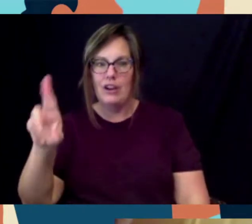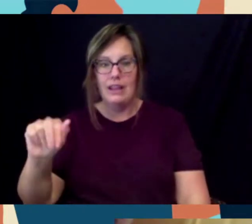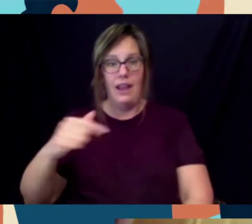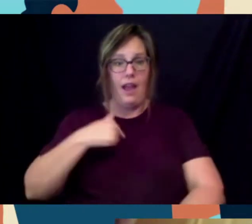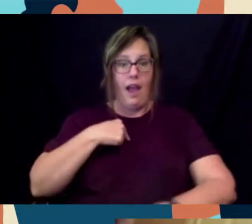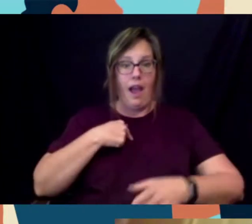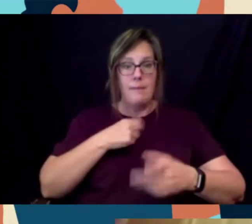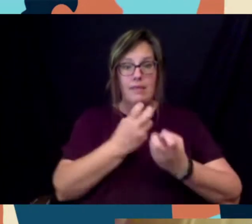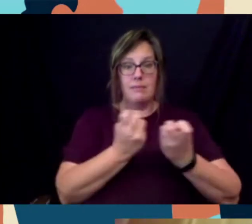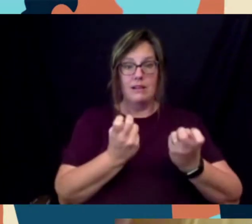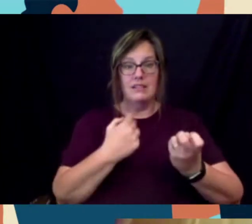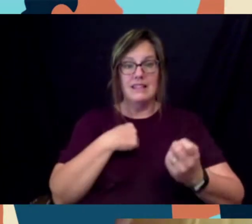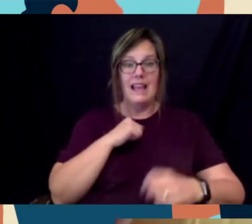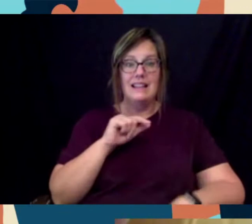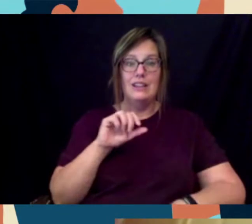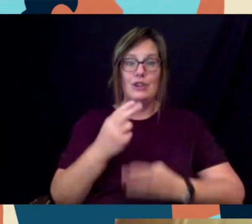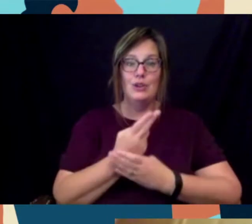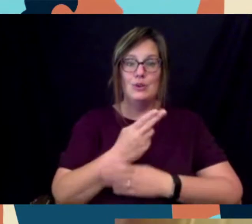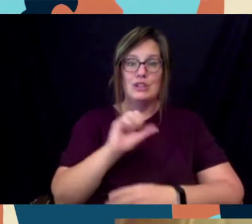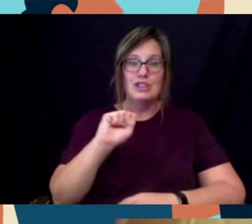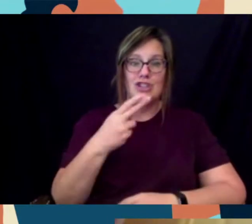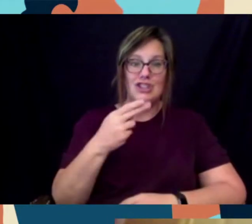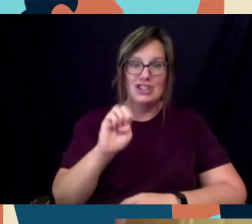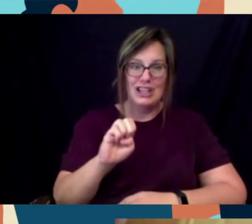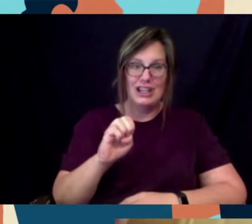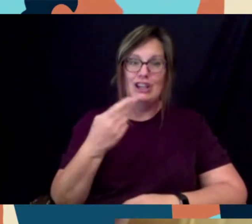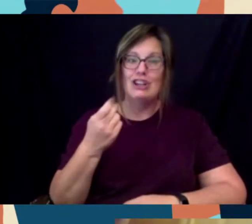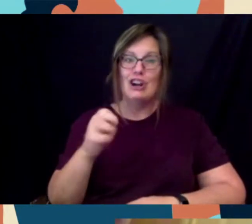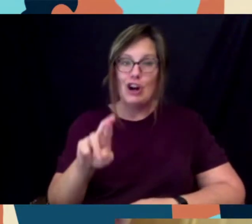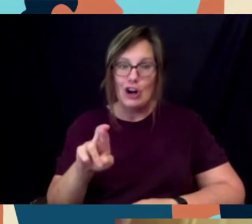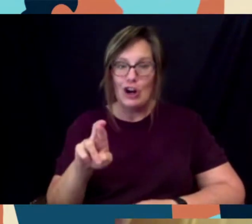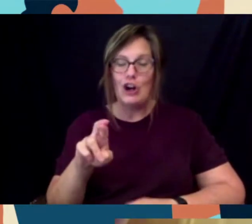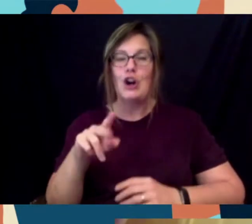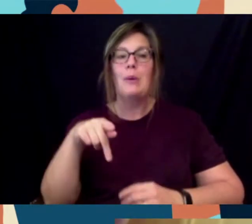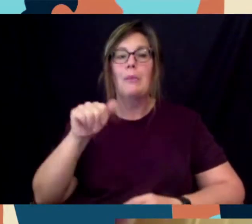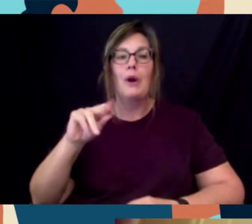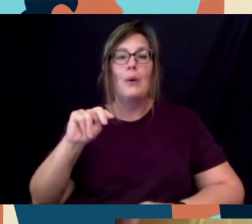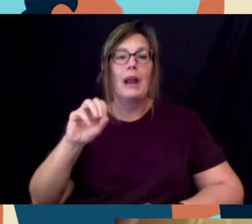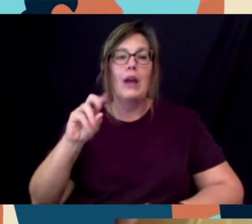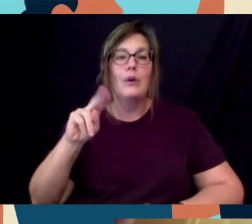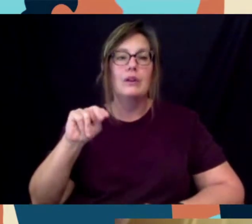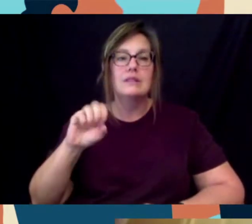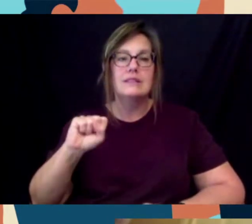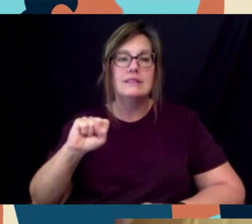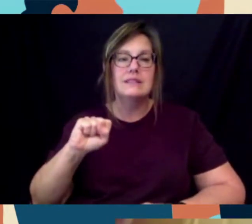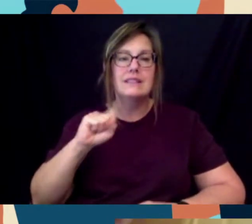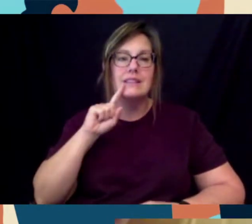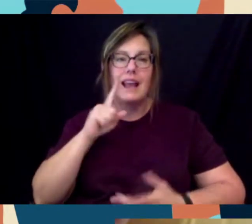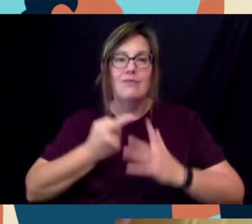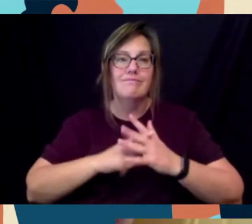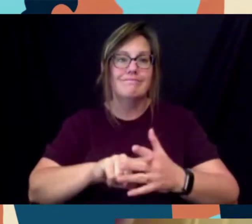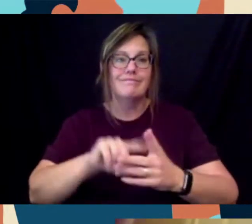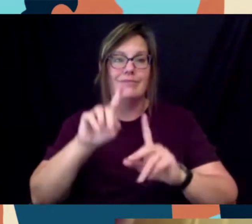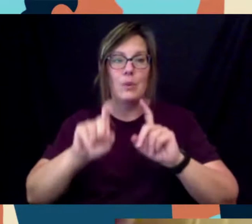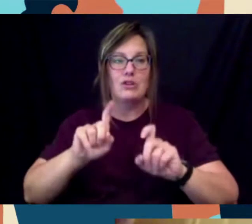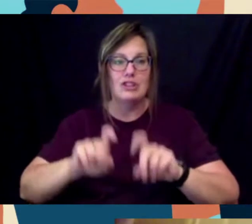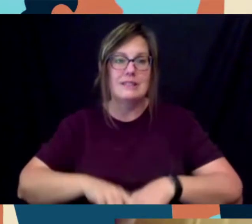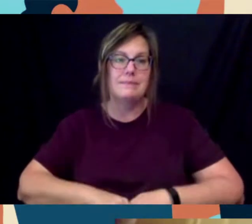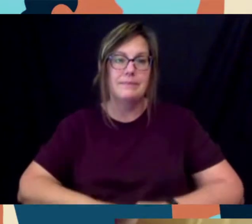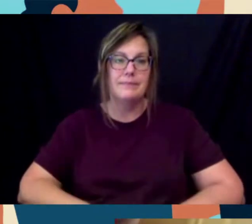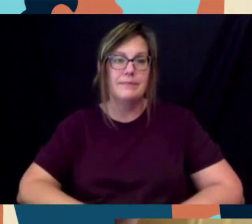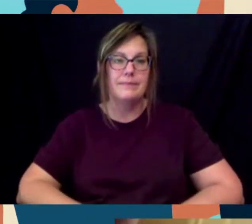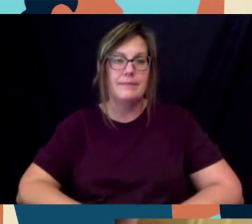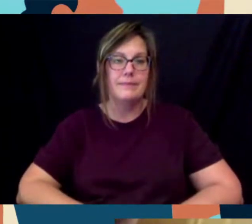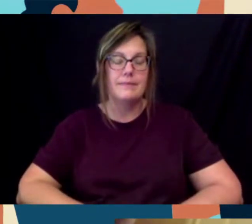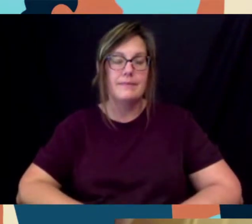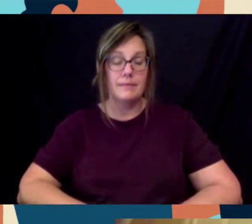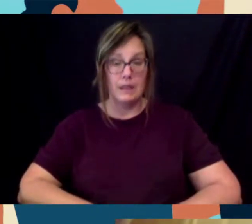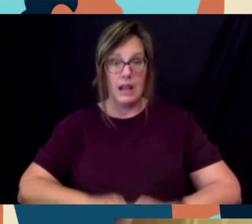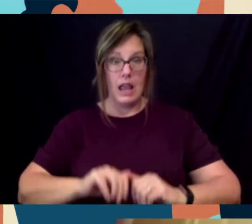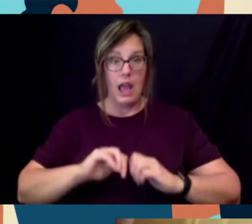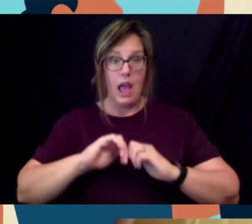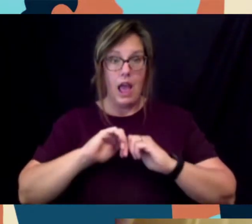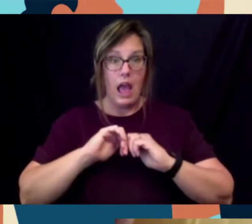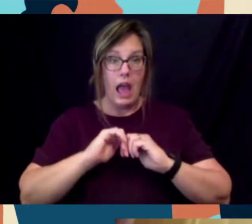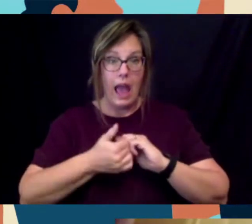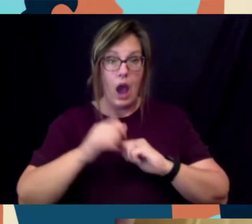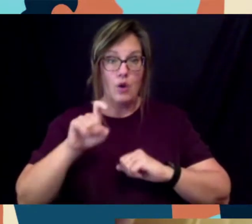her pronouns just a quick introduction and on to the questions so how should people navigate using